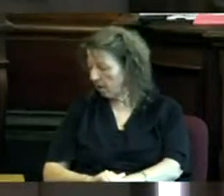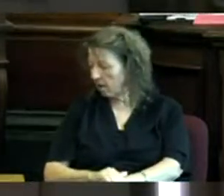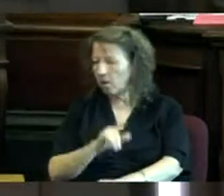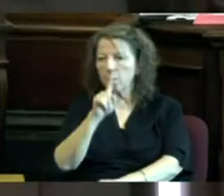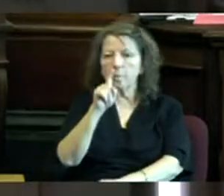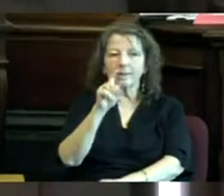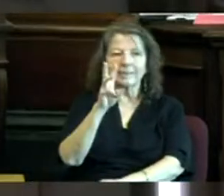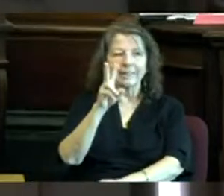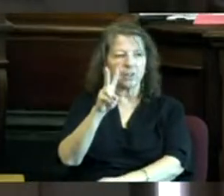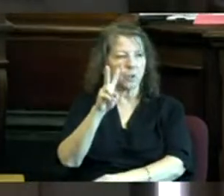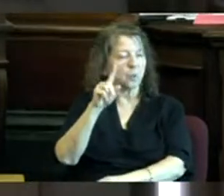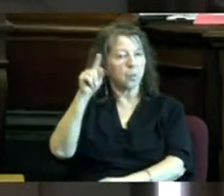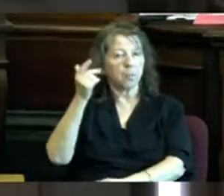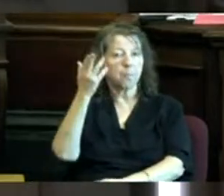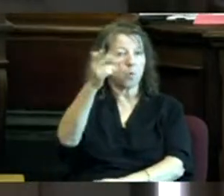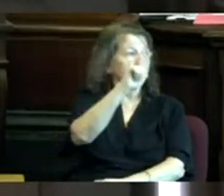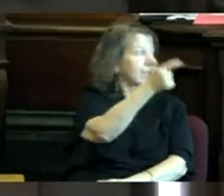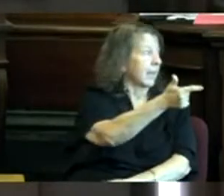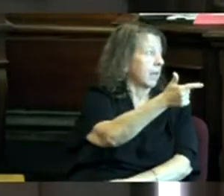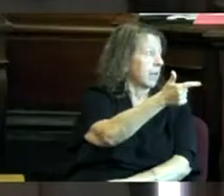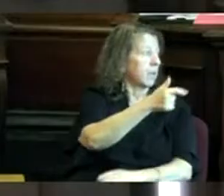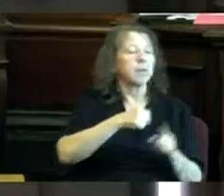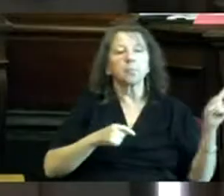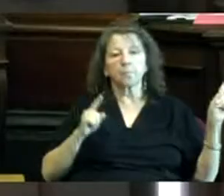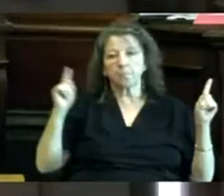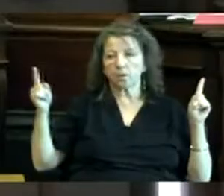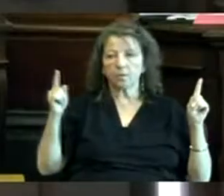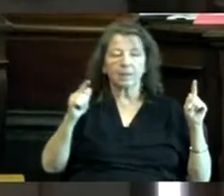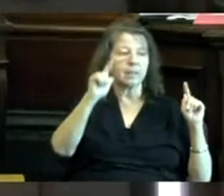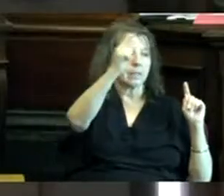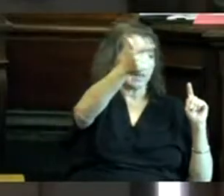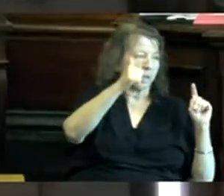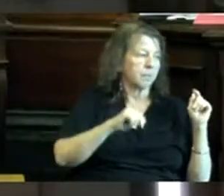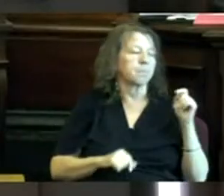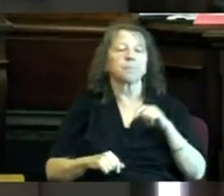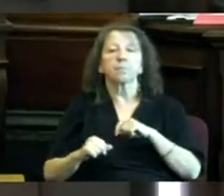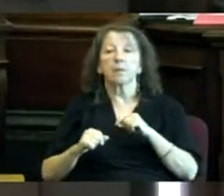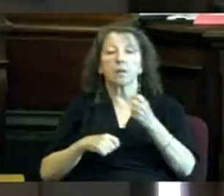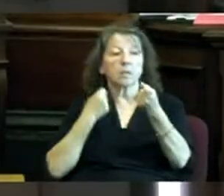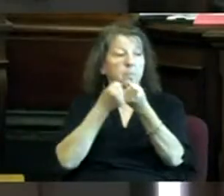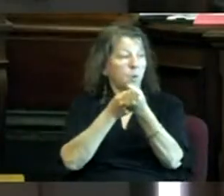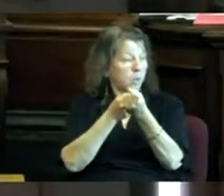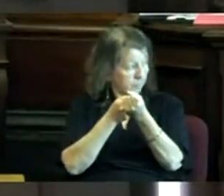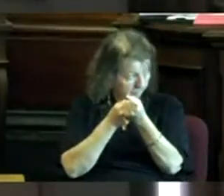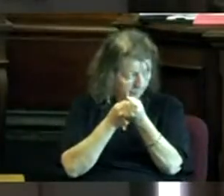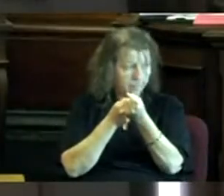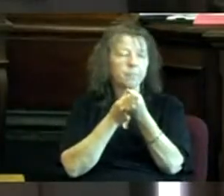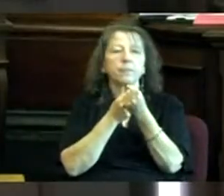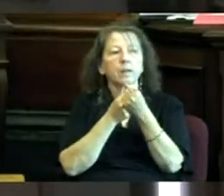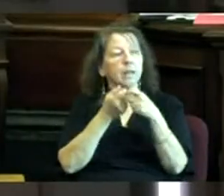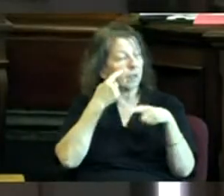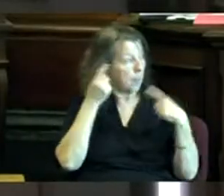writing. Thank you. I'll take a